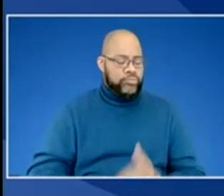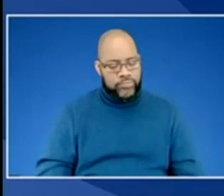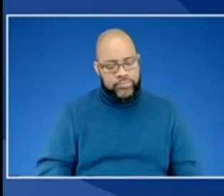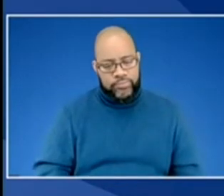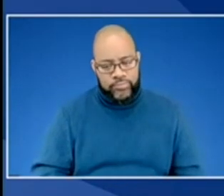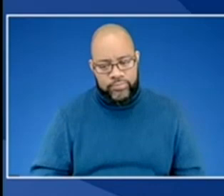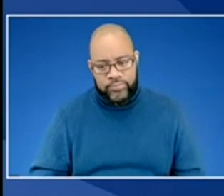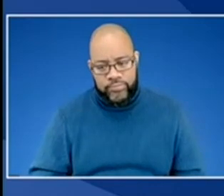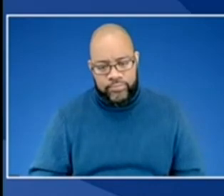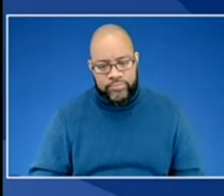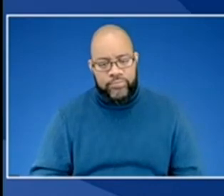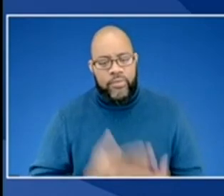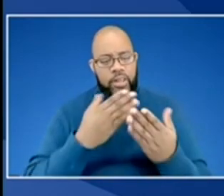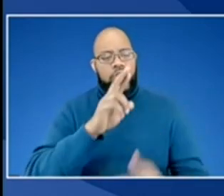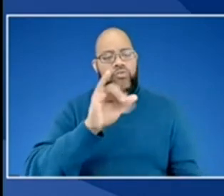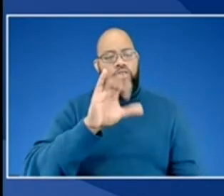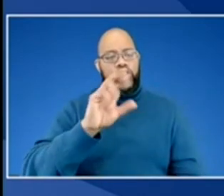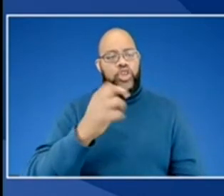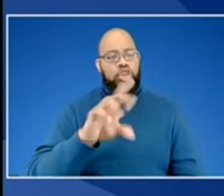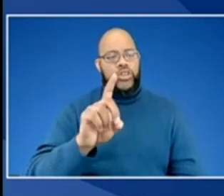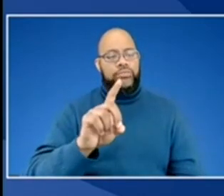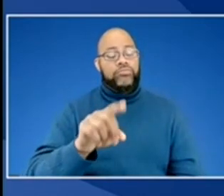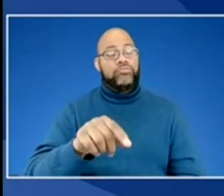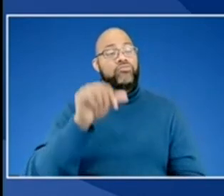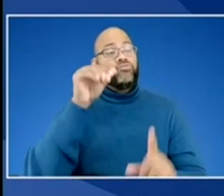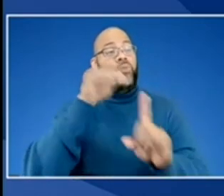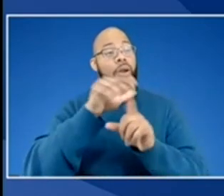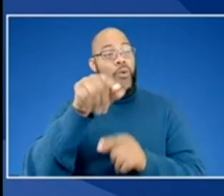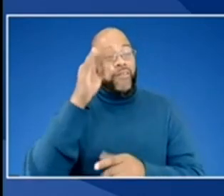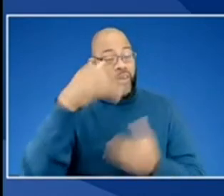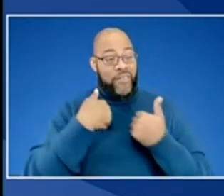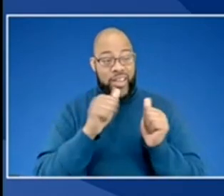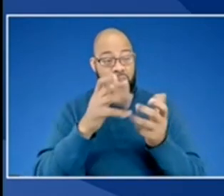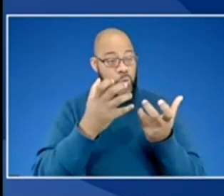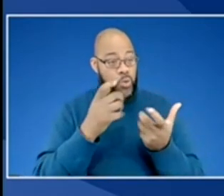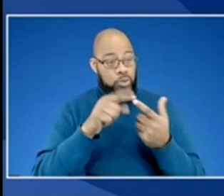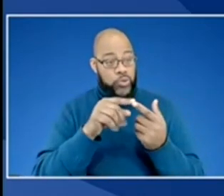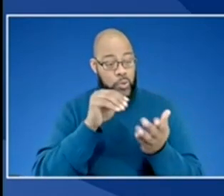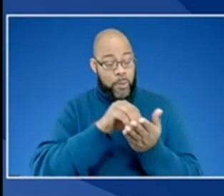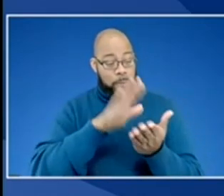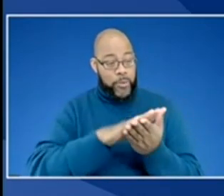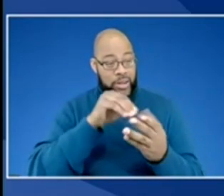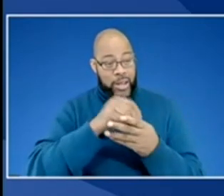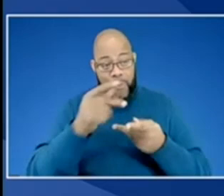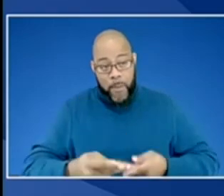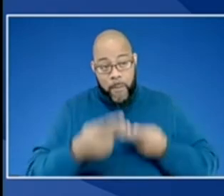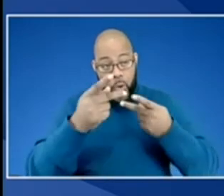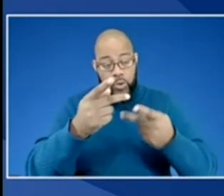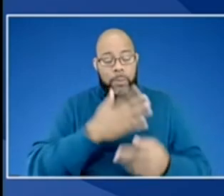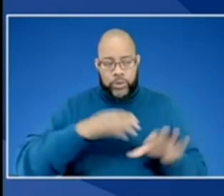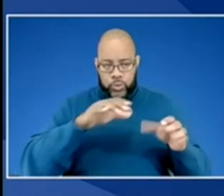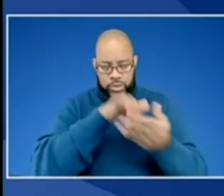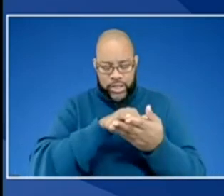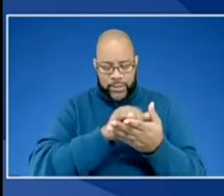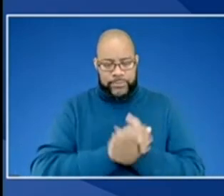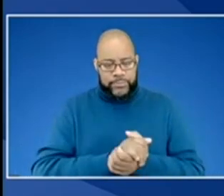Thank you Richard. Just a reminder, folks. If you have anything you'd like to put into proposal form, please do so in red